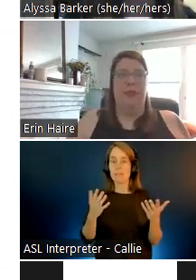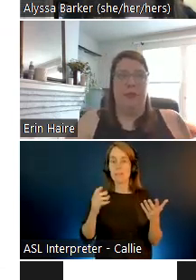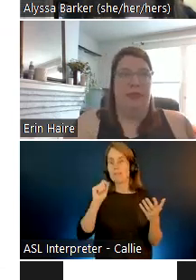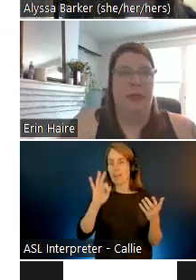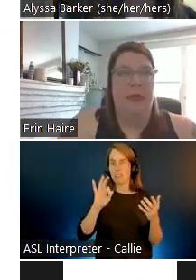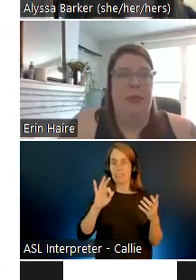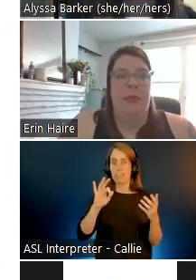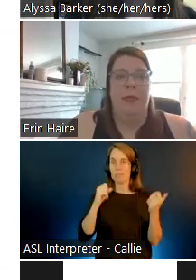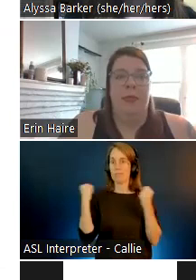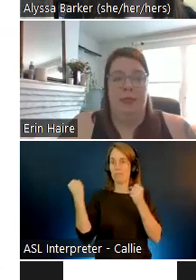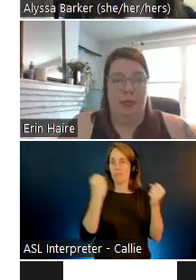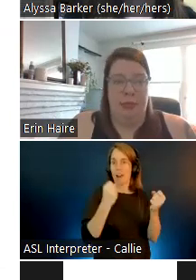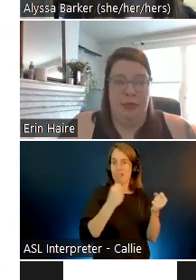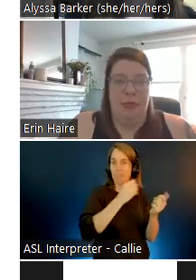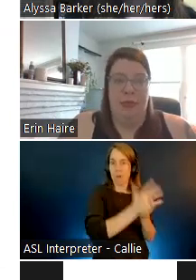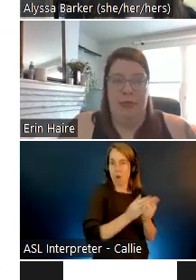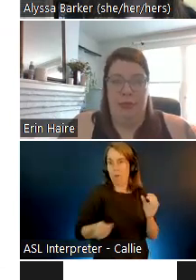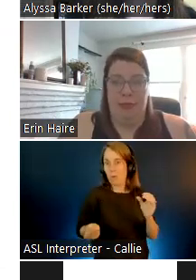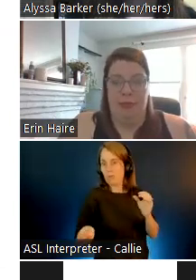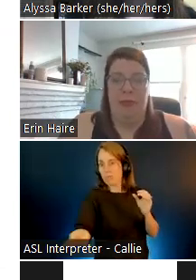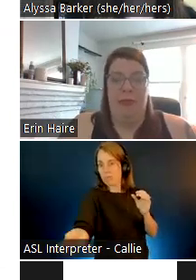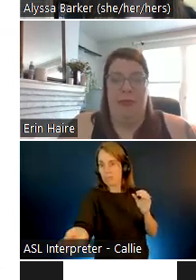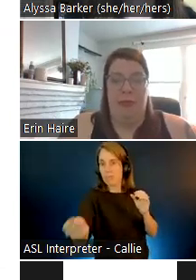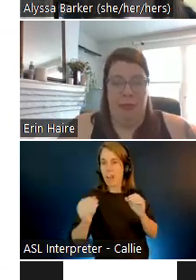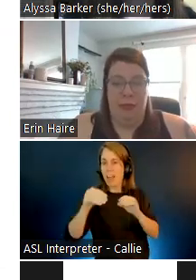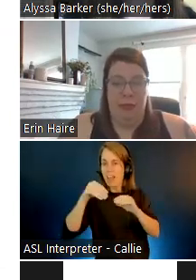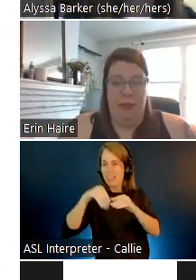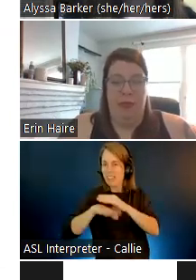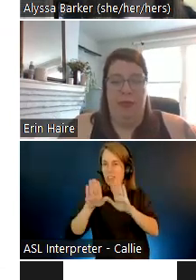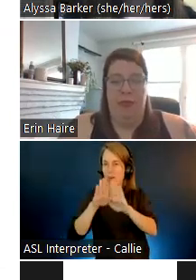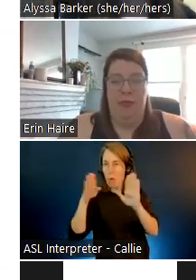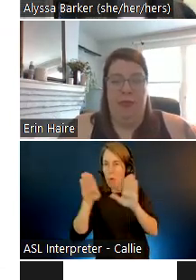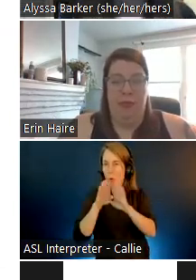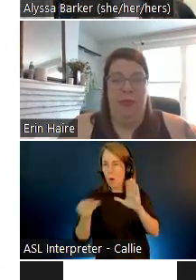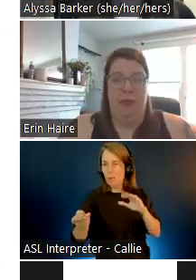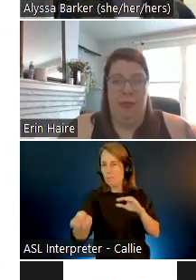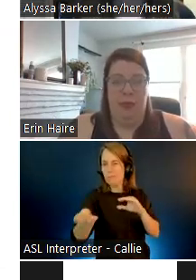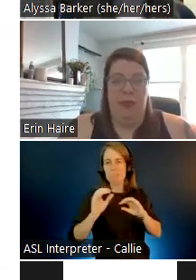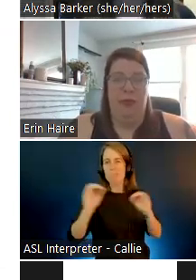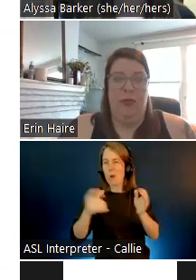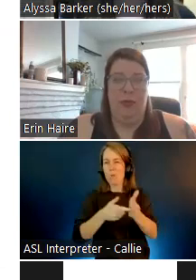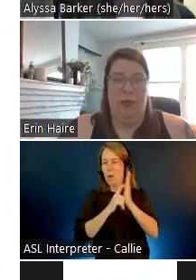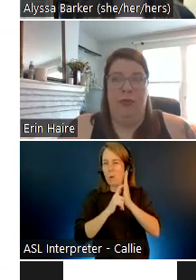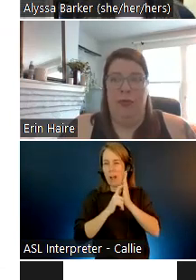something like that that doesn't really require structural modifications then then that's just a